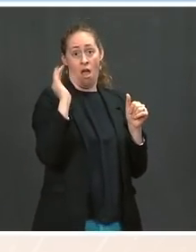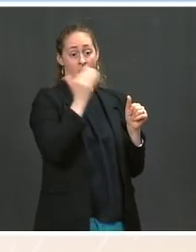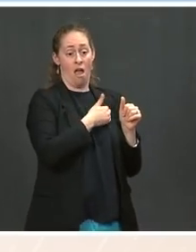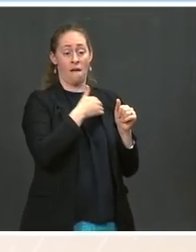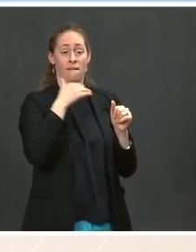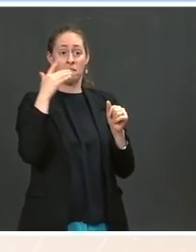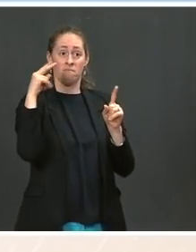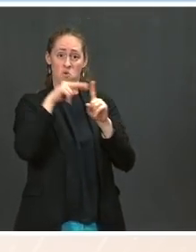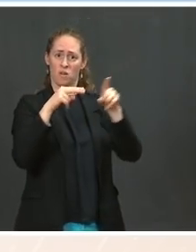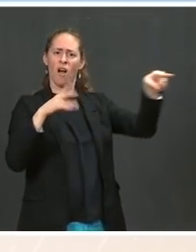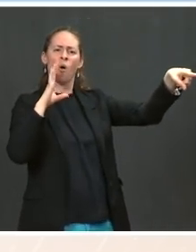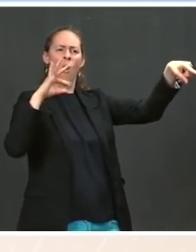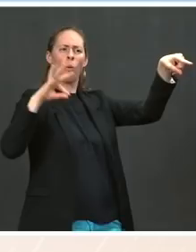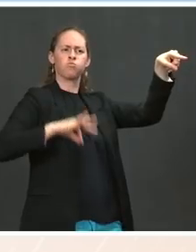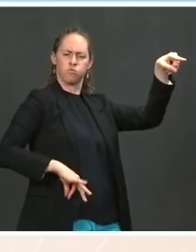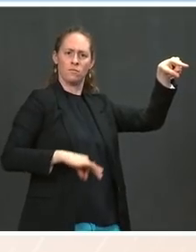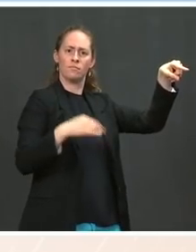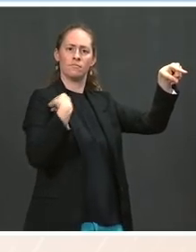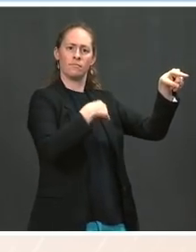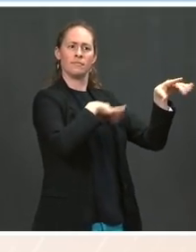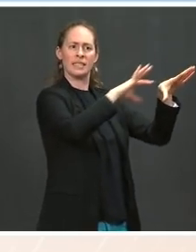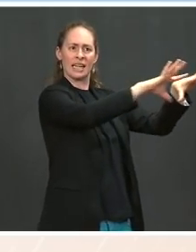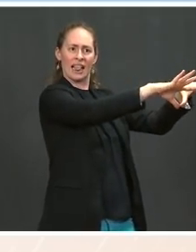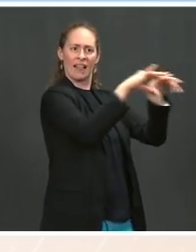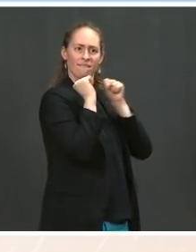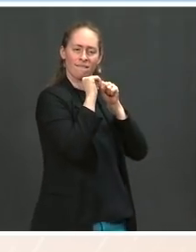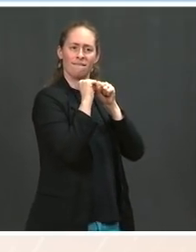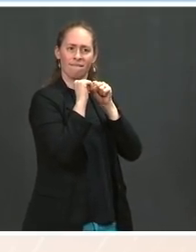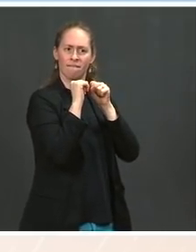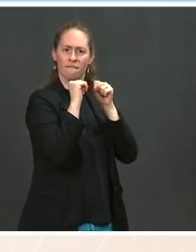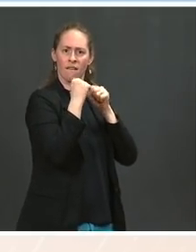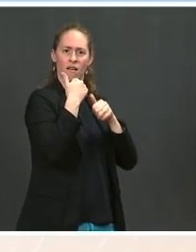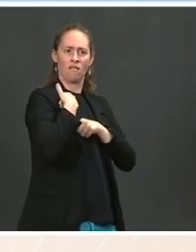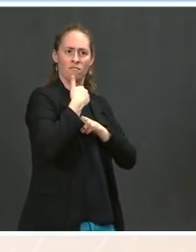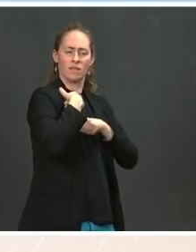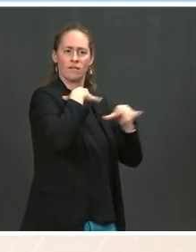as you know, David; you've covered this for 20 years, I would say -- not to age you; you are you are young at heart.